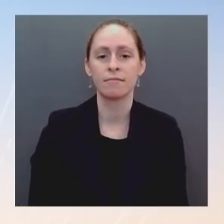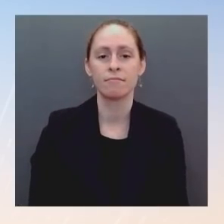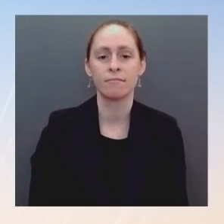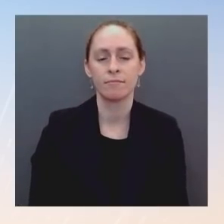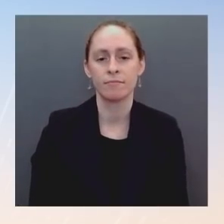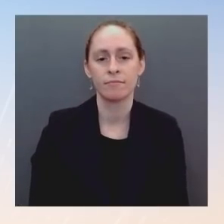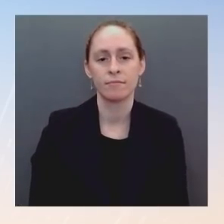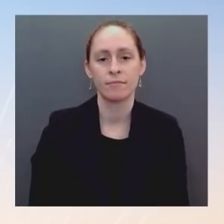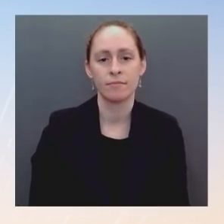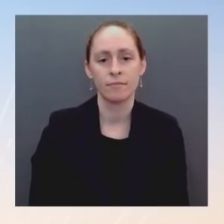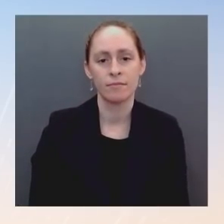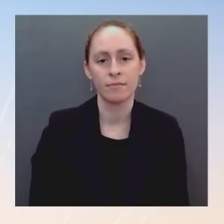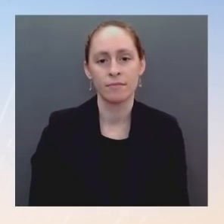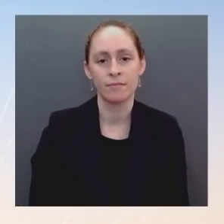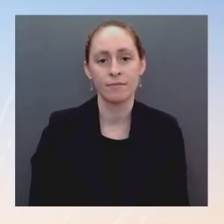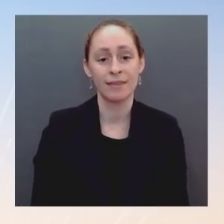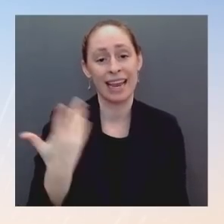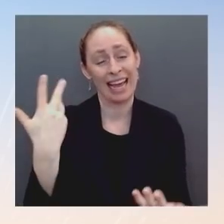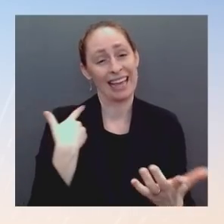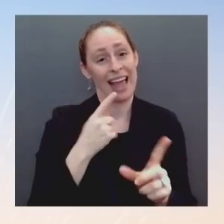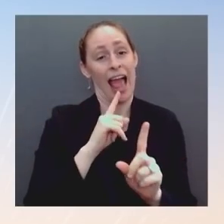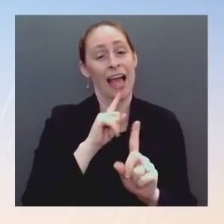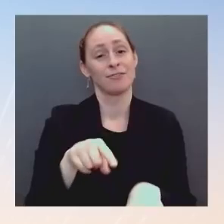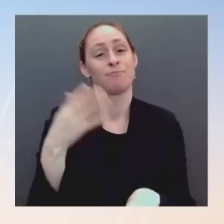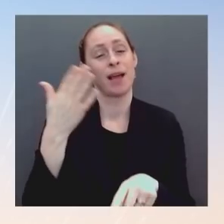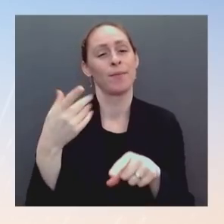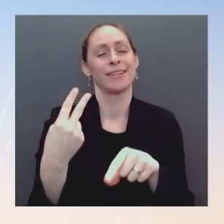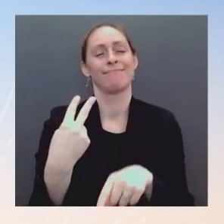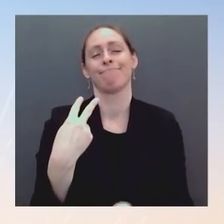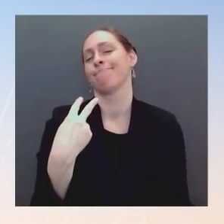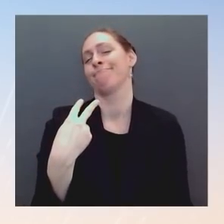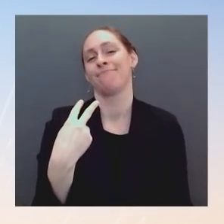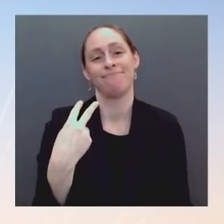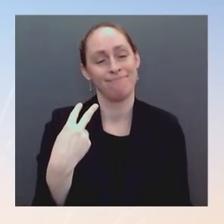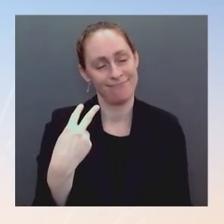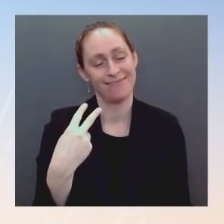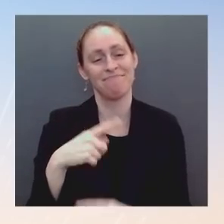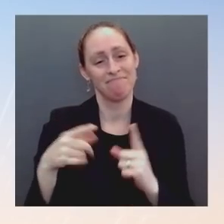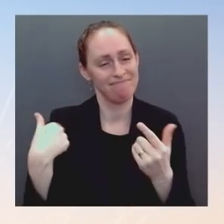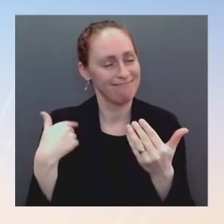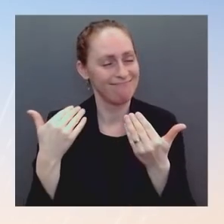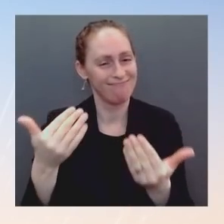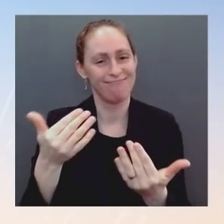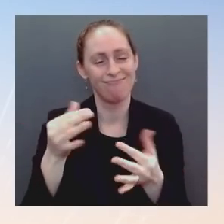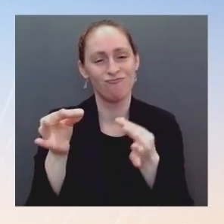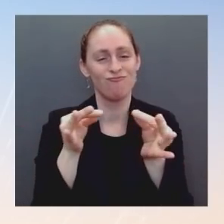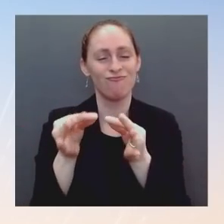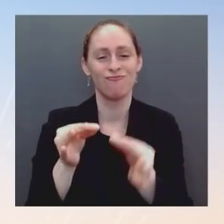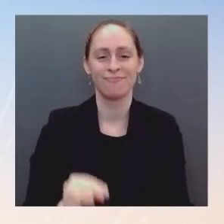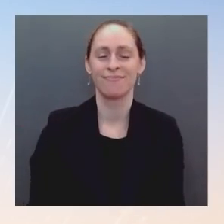but, you know, as somebody who appreciates the solemn importance of the responsibility he has,